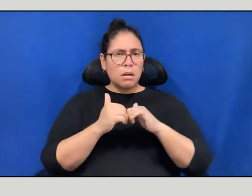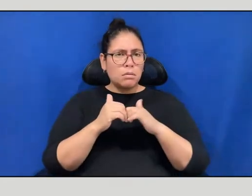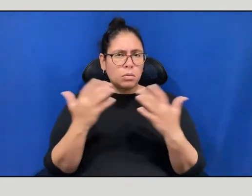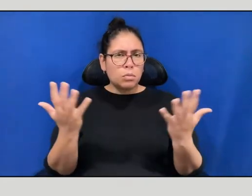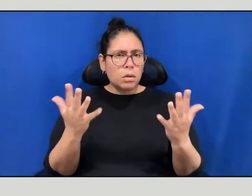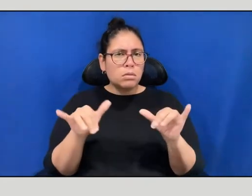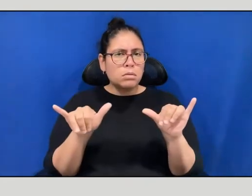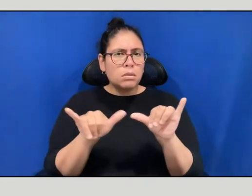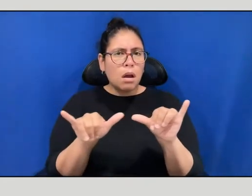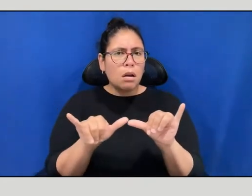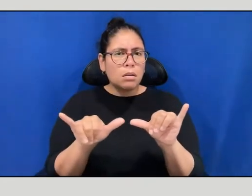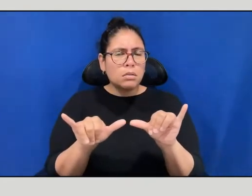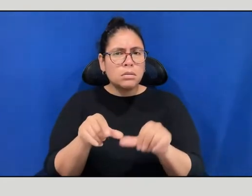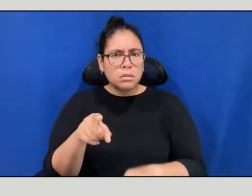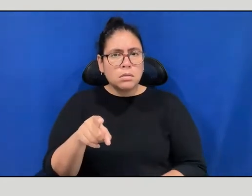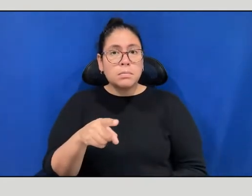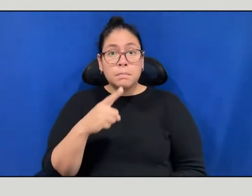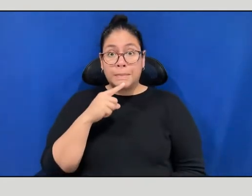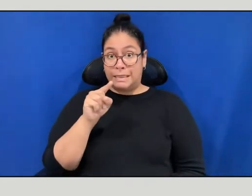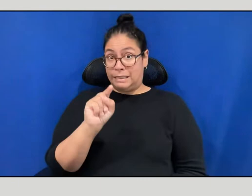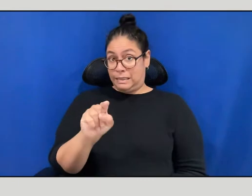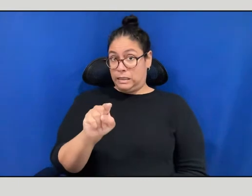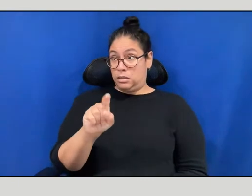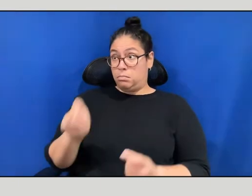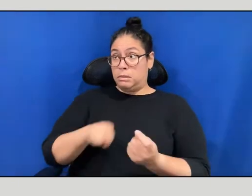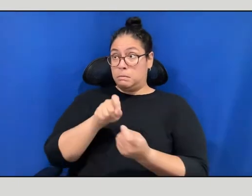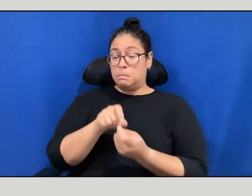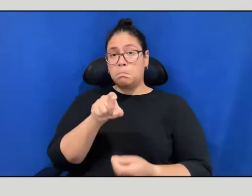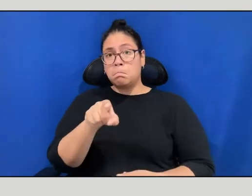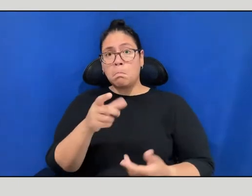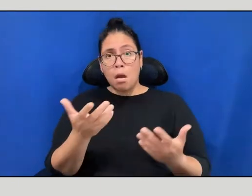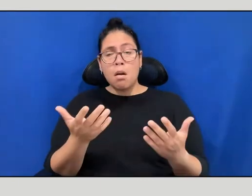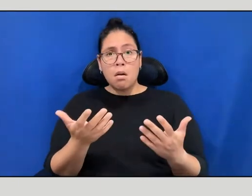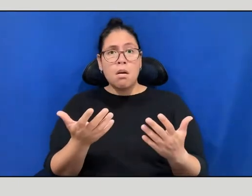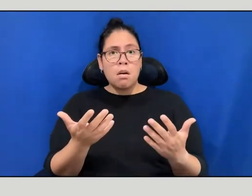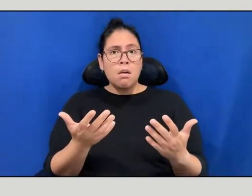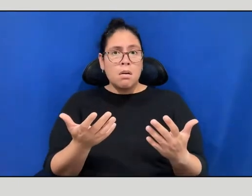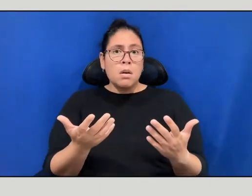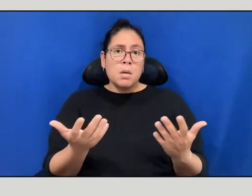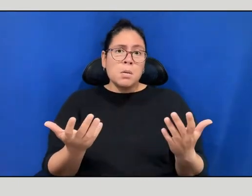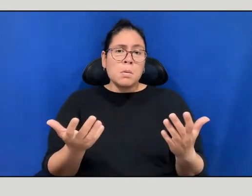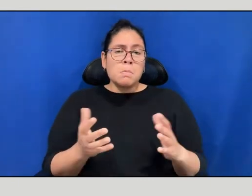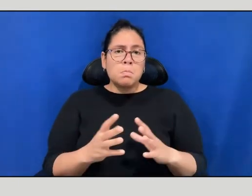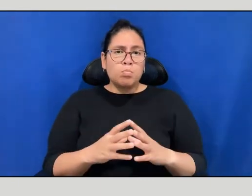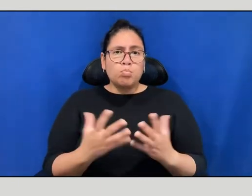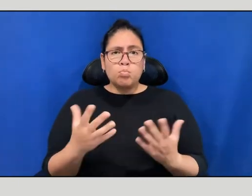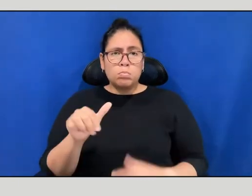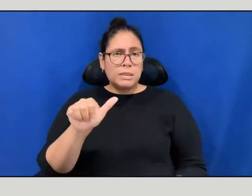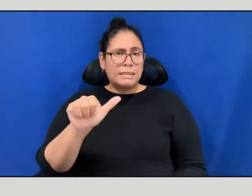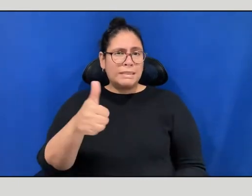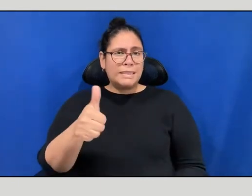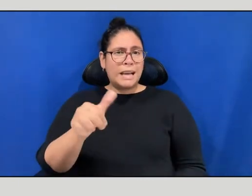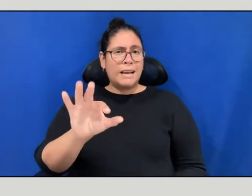[Elizabeth] Yeah, this one specifically. Yeah, it's like 10 feet high until the top,